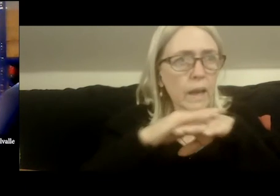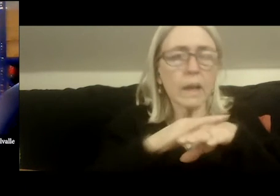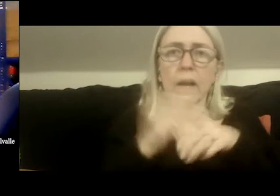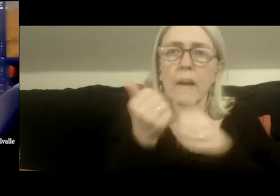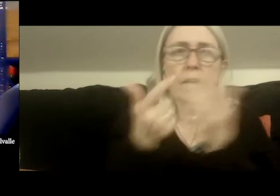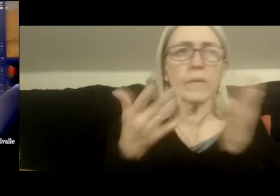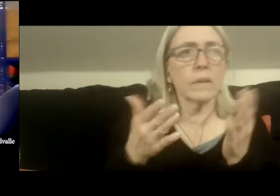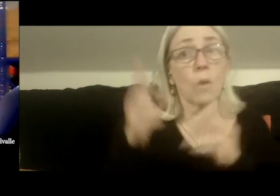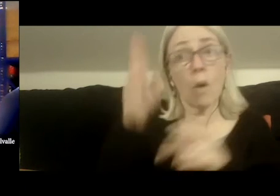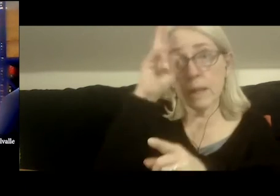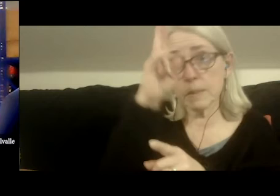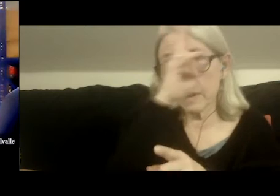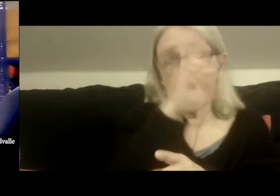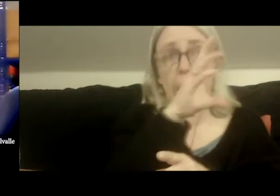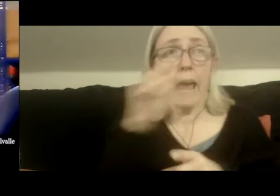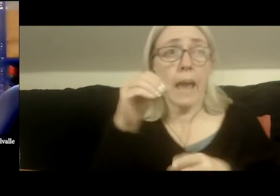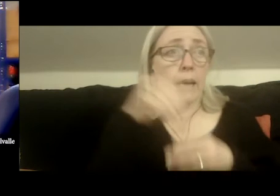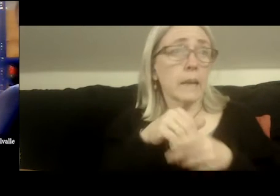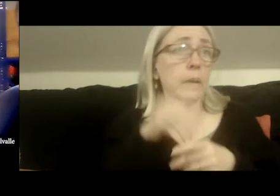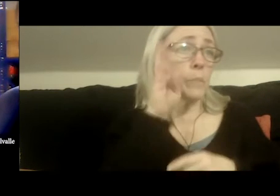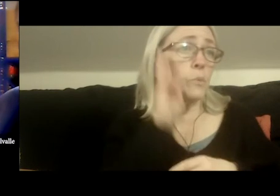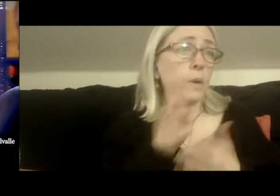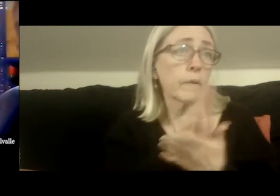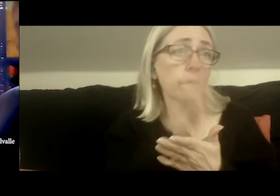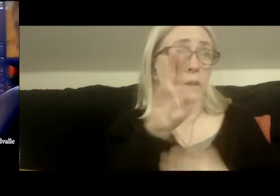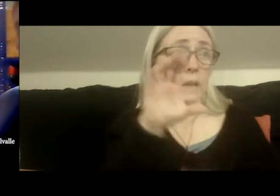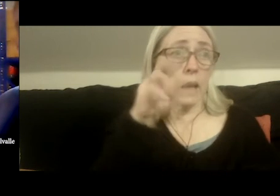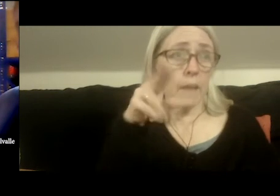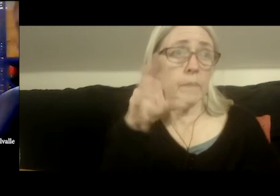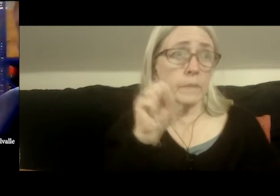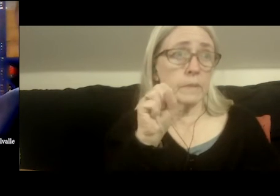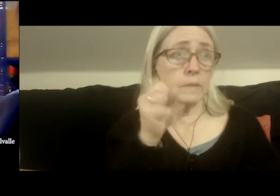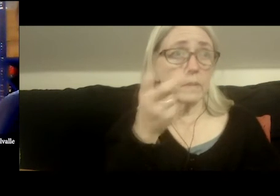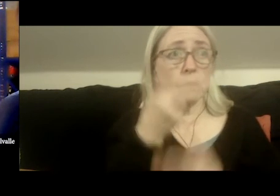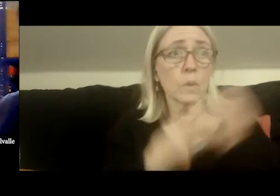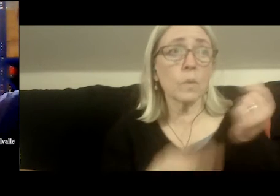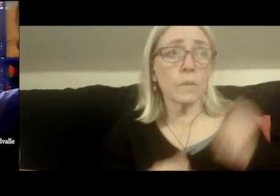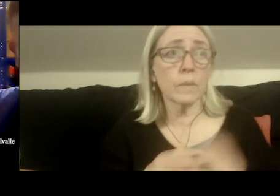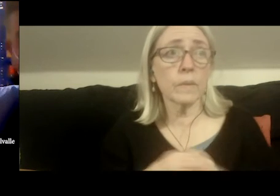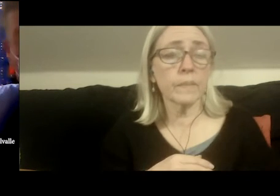I think basically the last year, it's been it's been extremely intense. It's been an insane year.